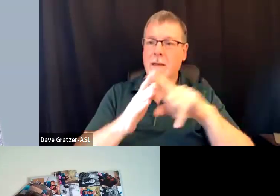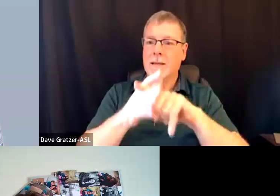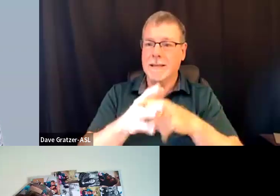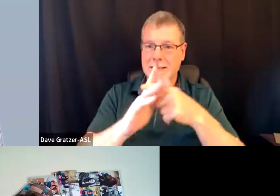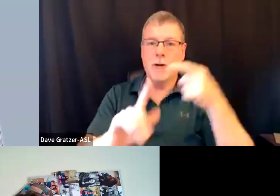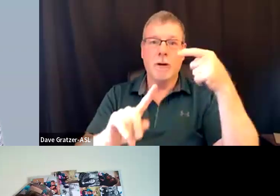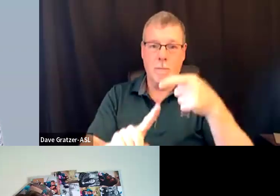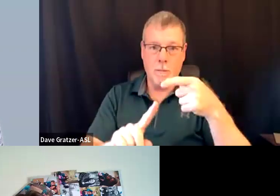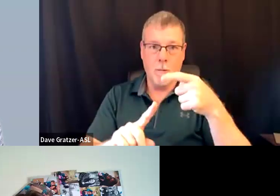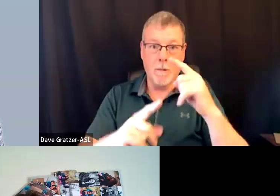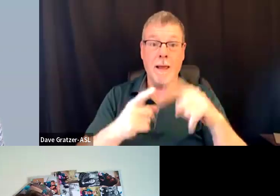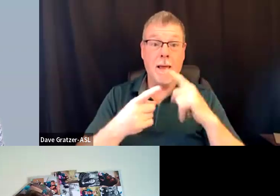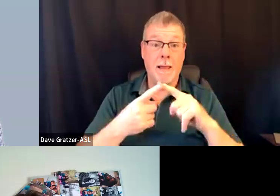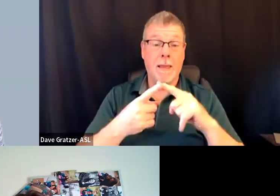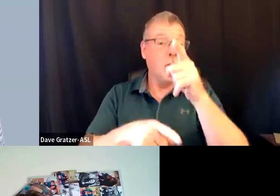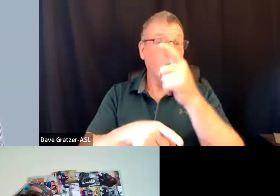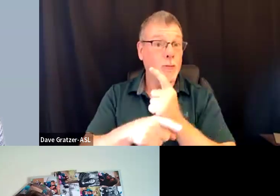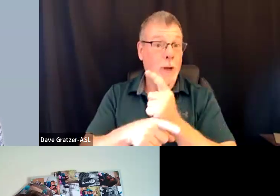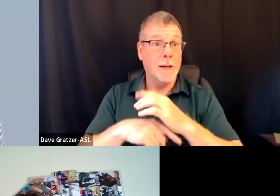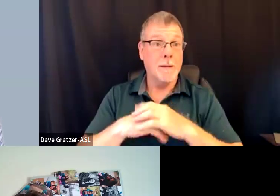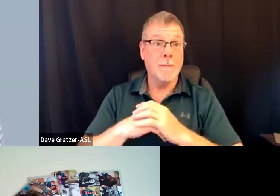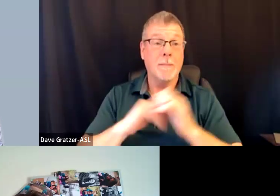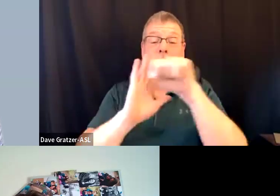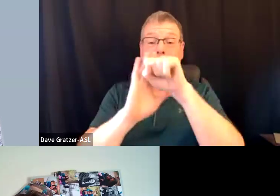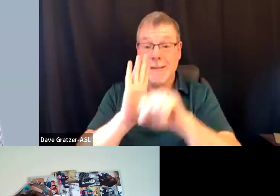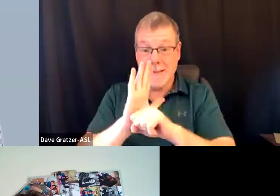And then you're right, your state PATH program manual